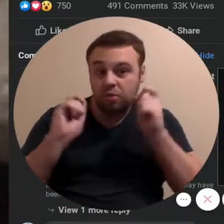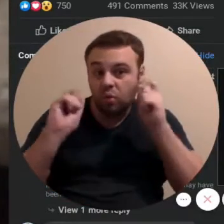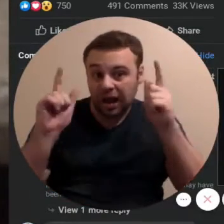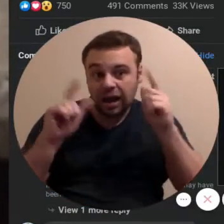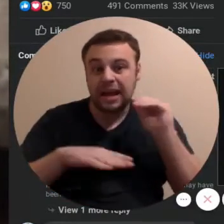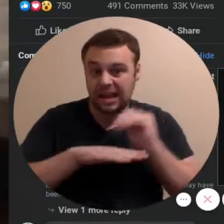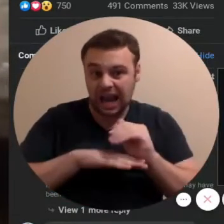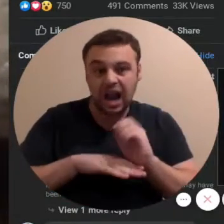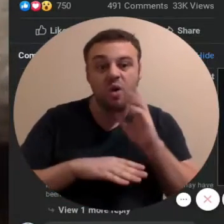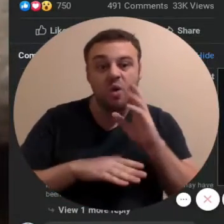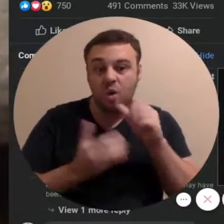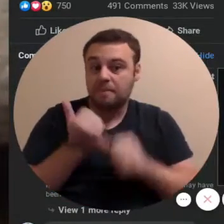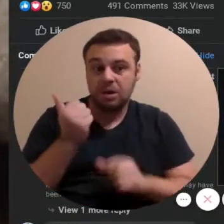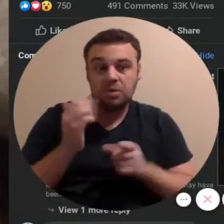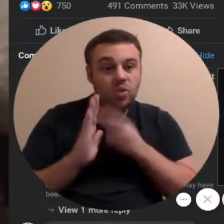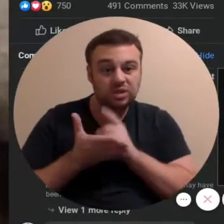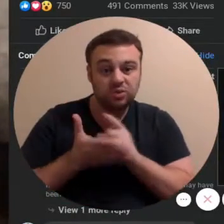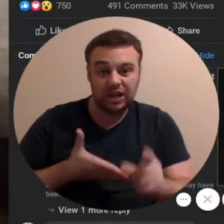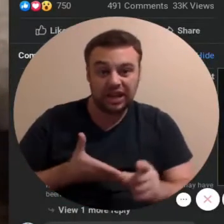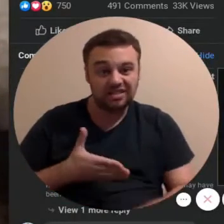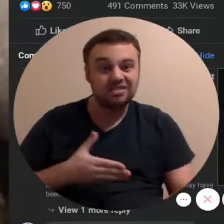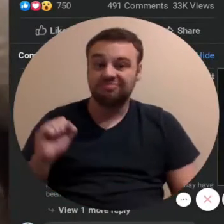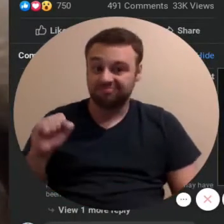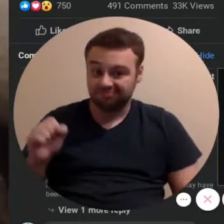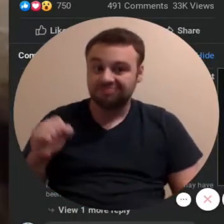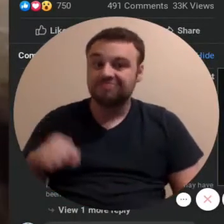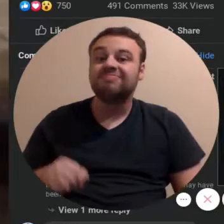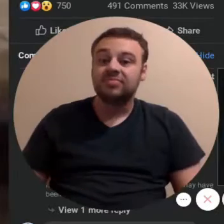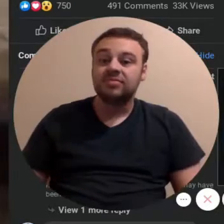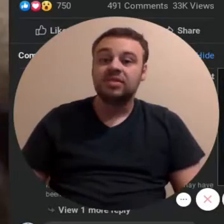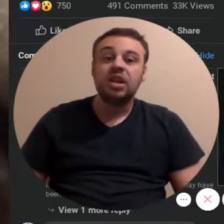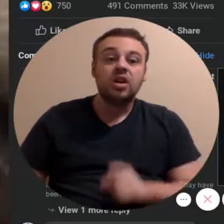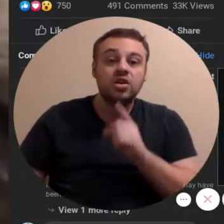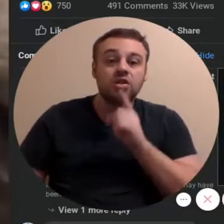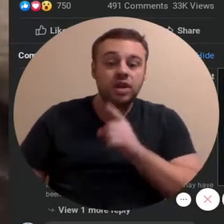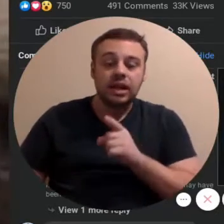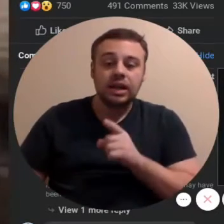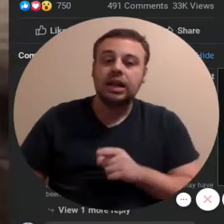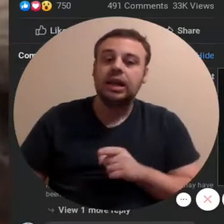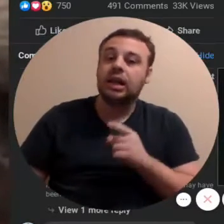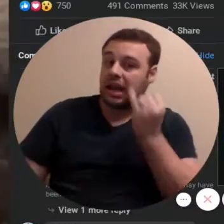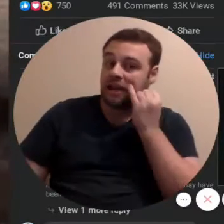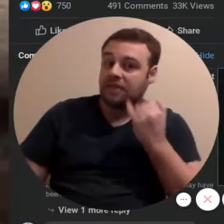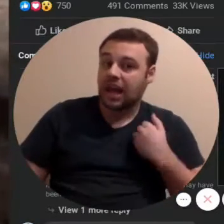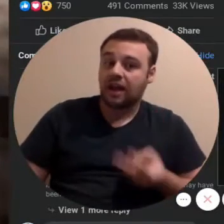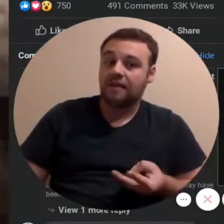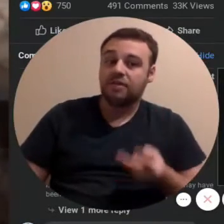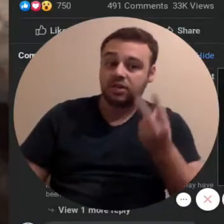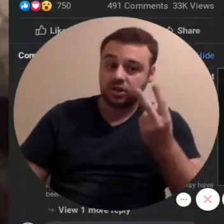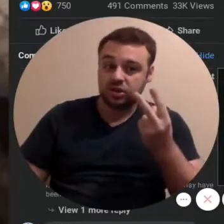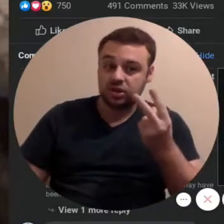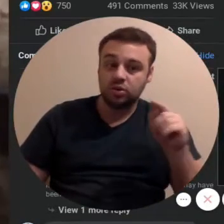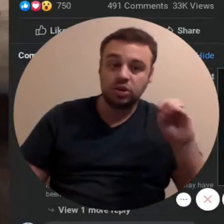Julie: So, two-toed sloths climb down the trees head first which, three-toed sloths climb down butt first.